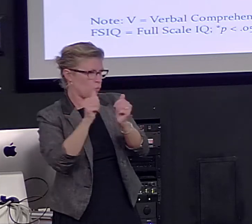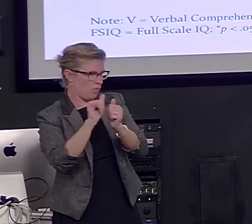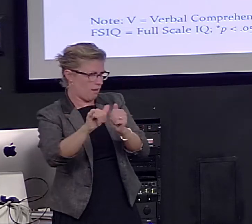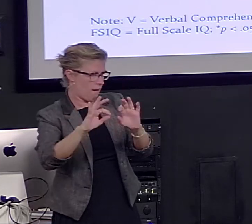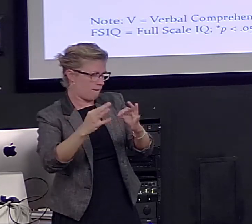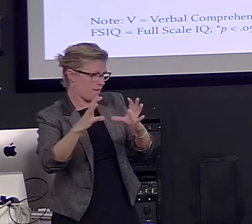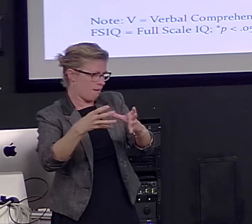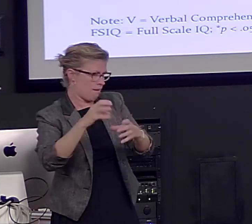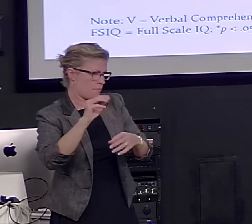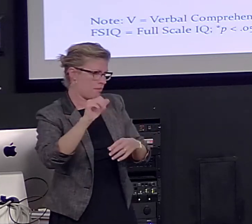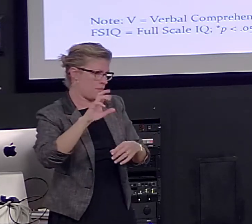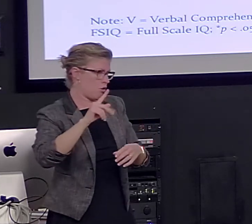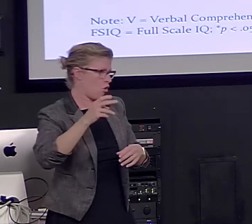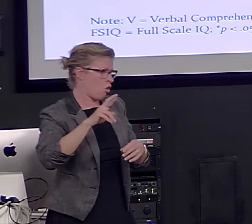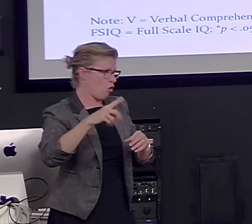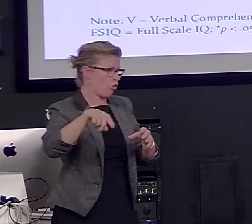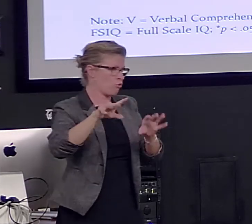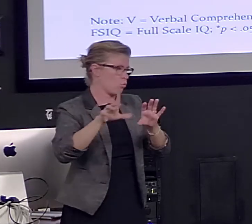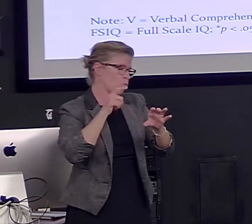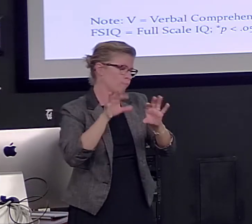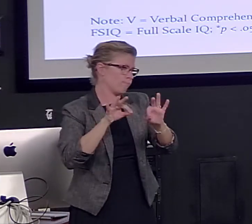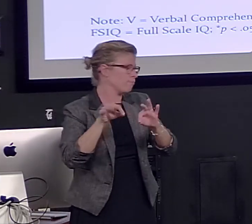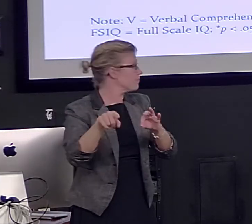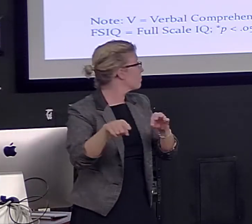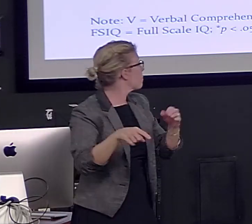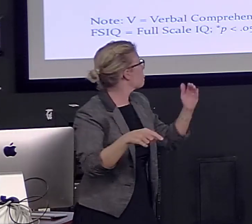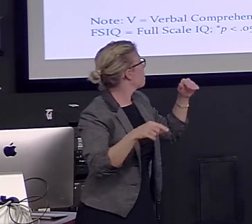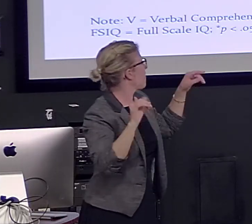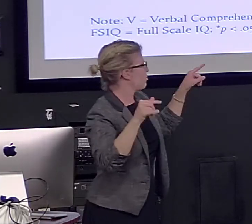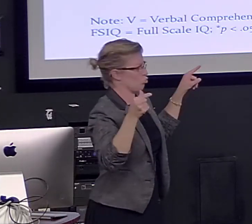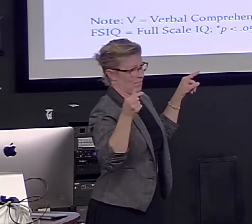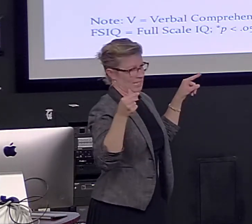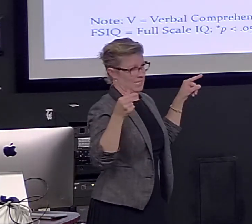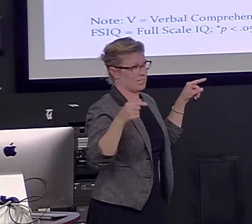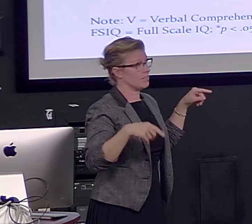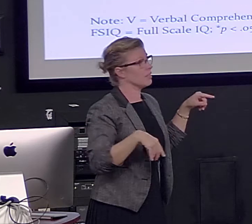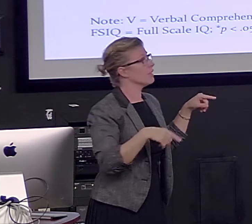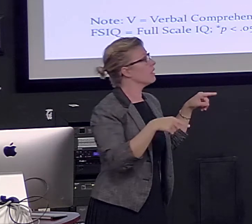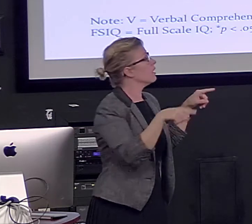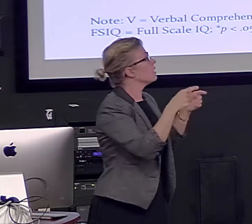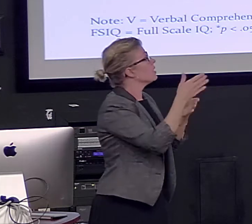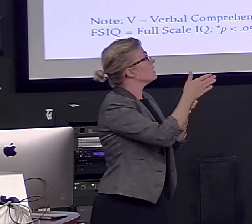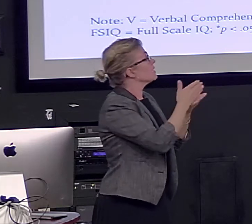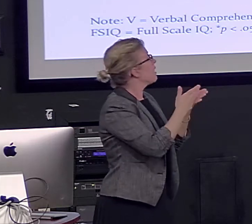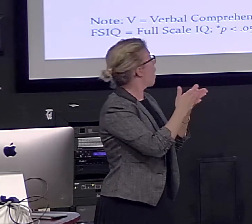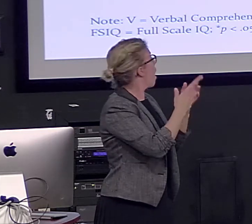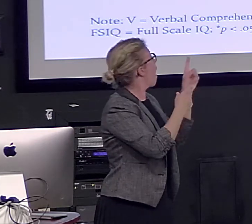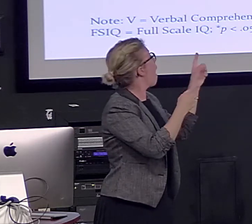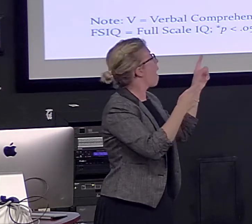So those are the kids in green. There were kids that were placed into Government foster care